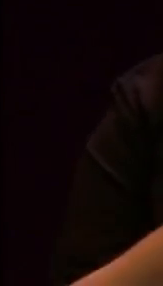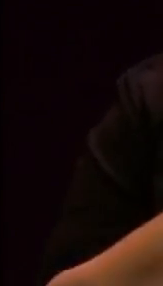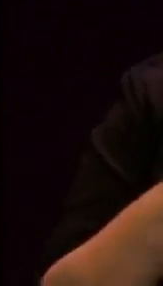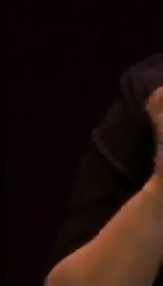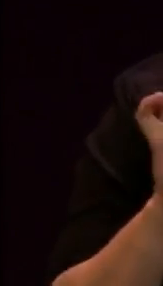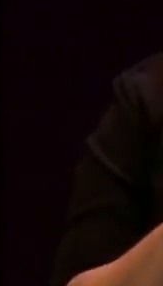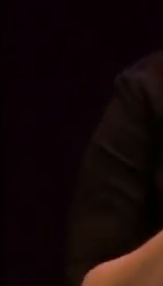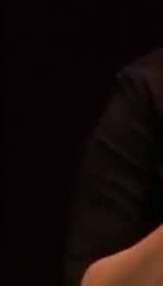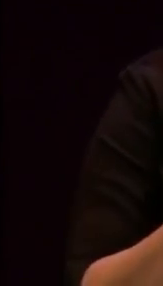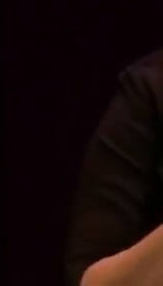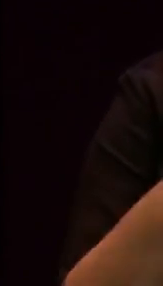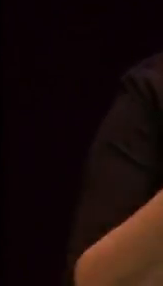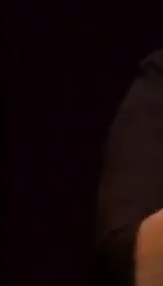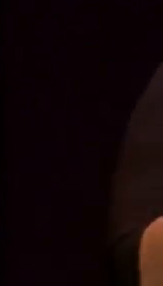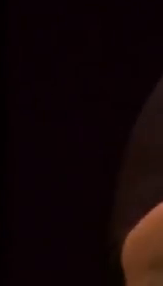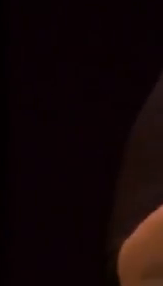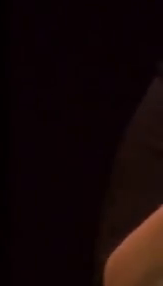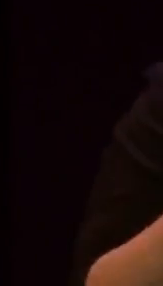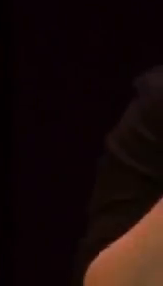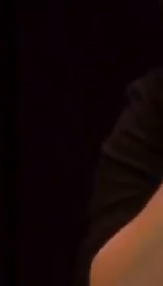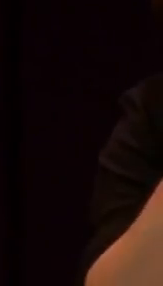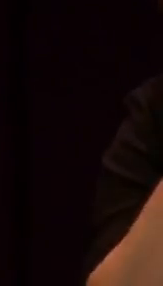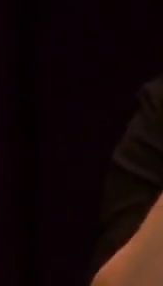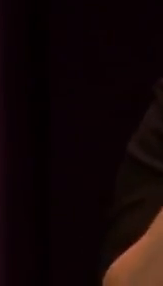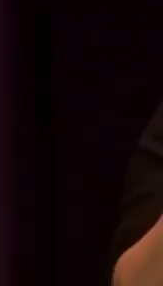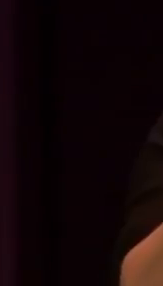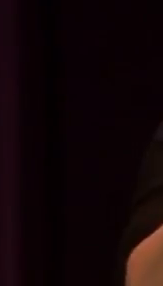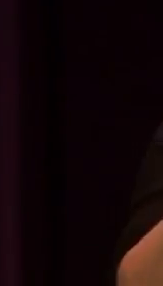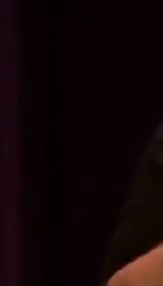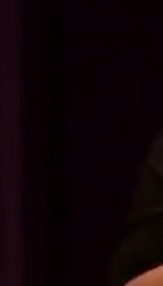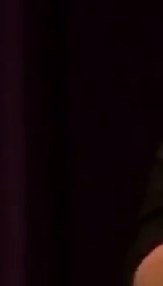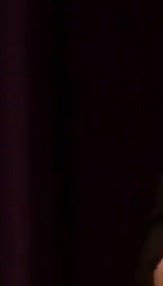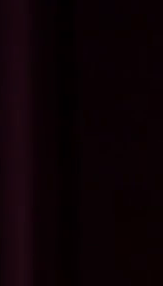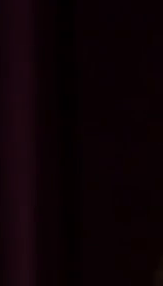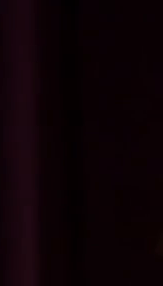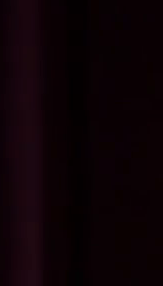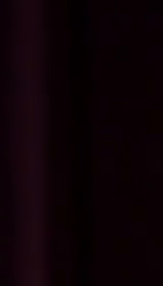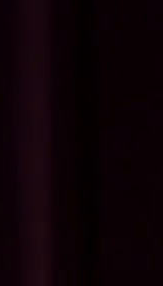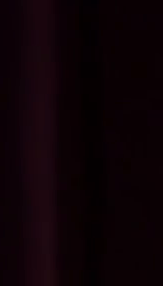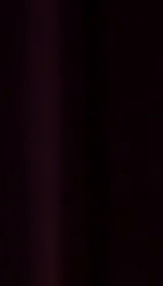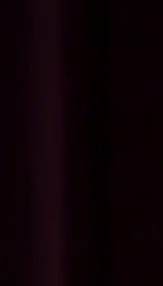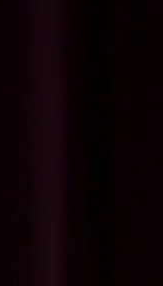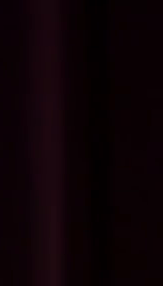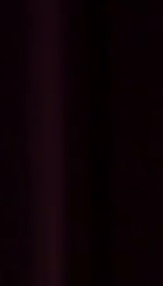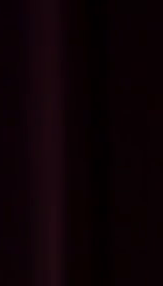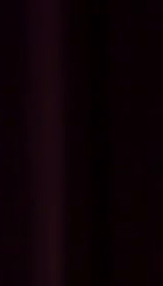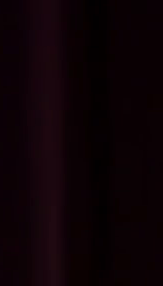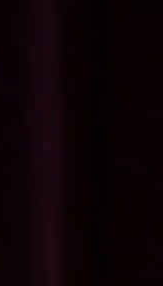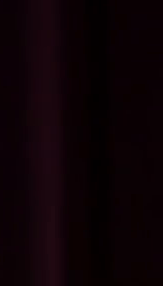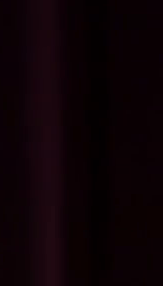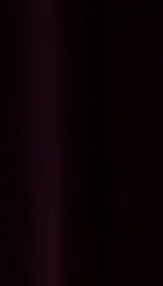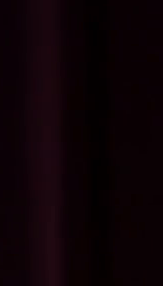DIVERGING A LITTLE BIT TO TALK ABOUT METRO. AND I HAD TO DEAL WITH THOSE TWO IDIOTS, BEING HONEST WITH YOU,